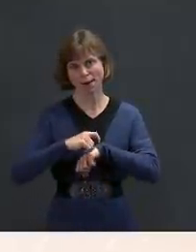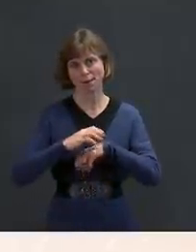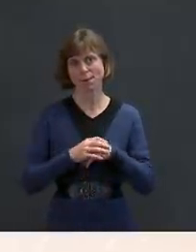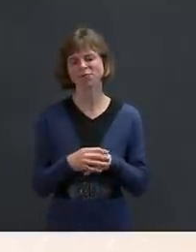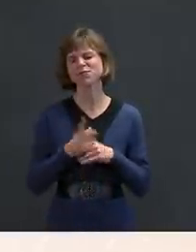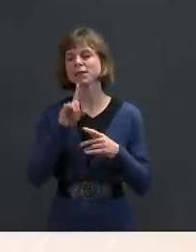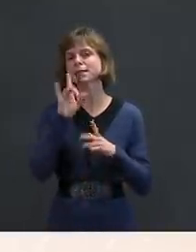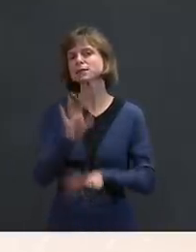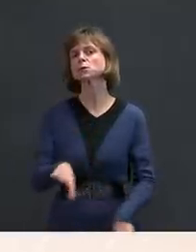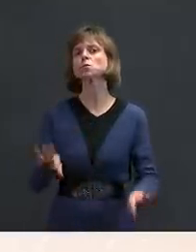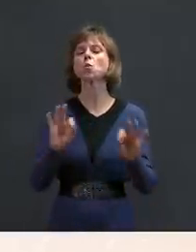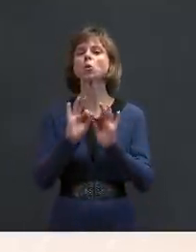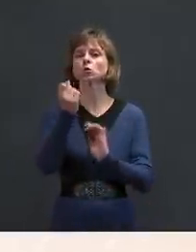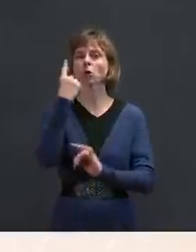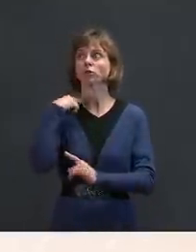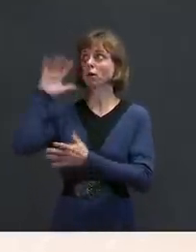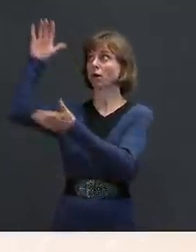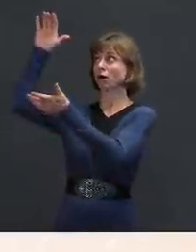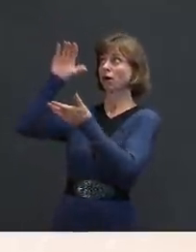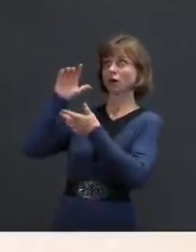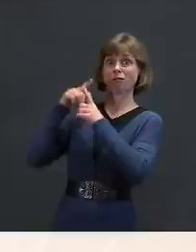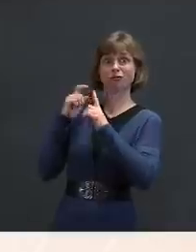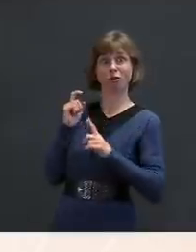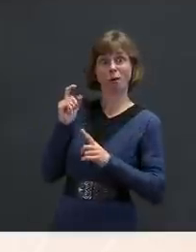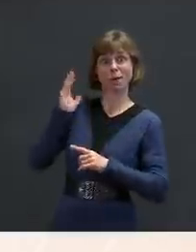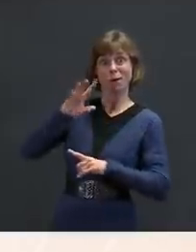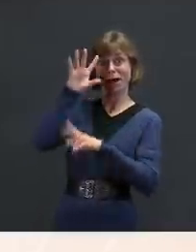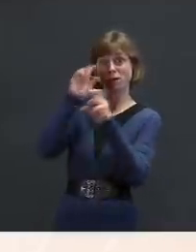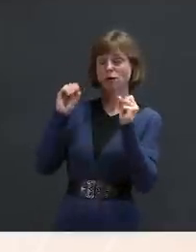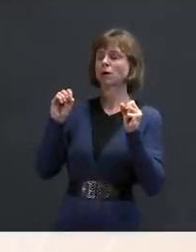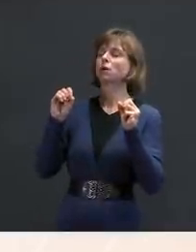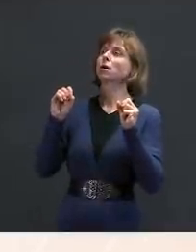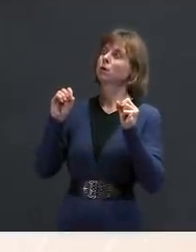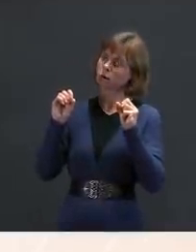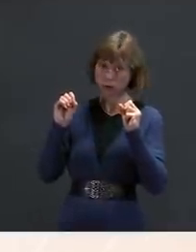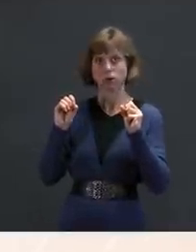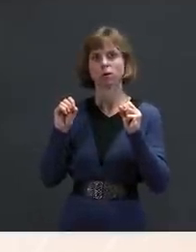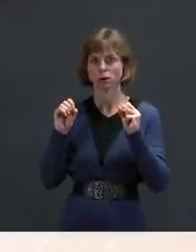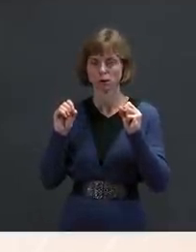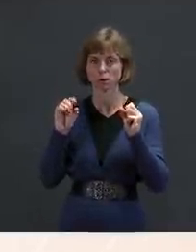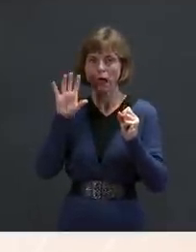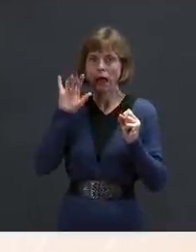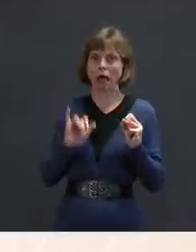what we have inherited, because it defines the situation as it currently stands.